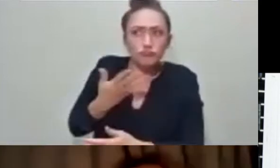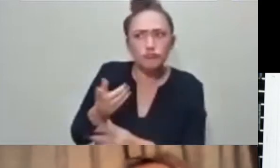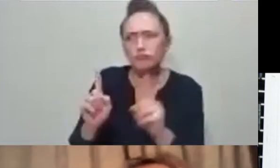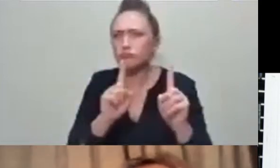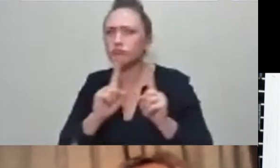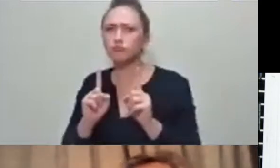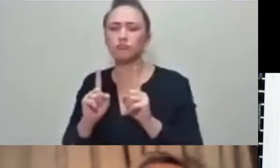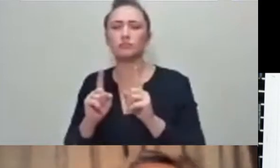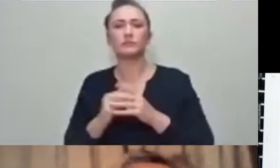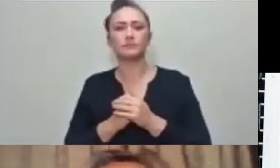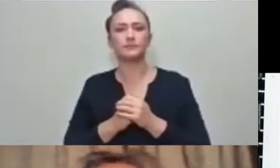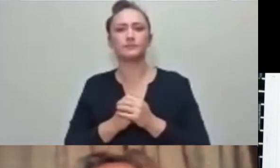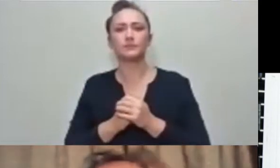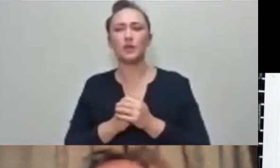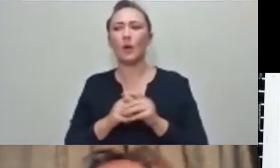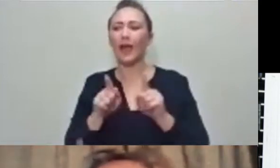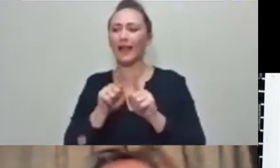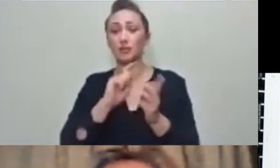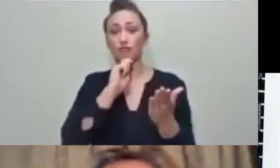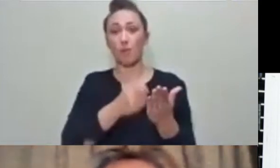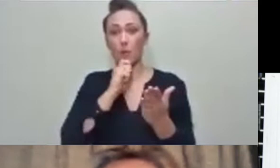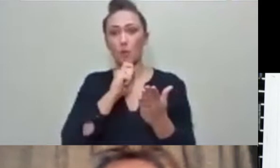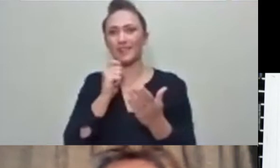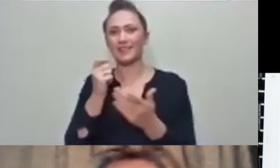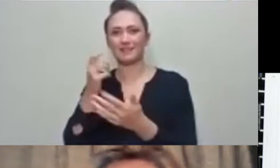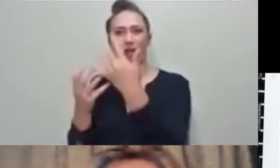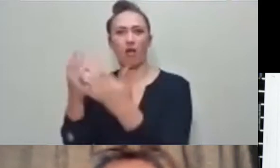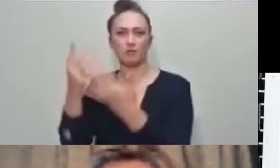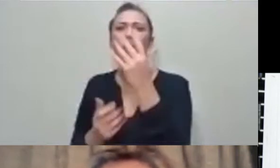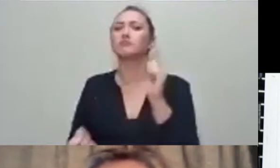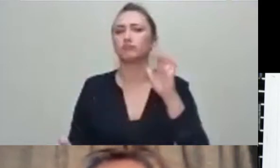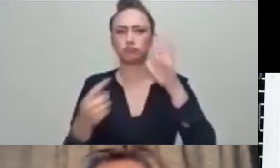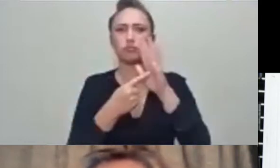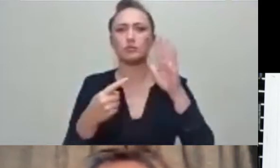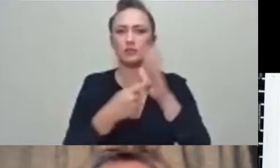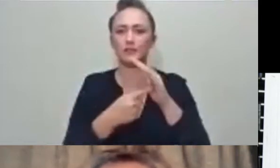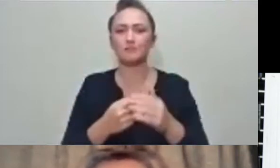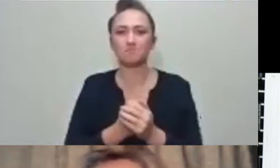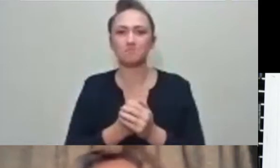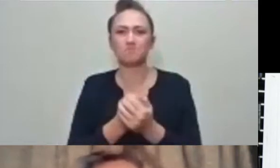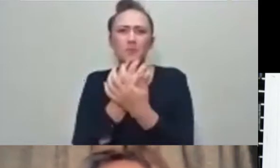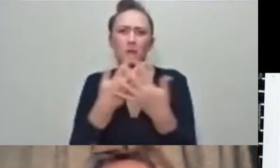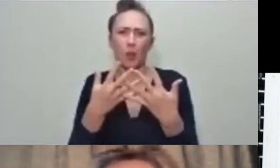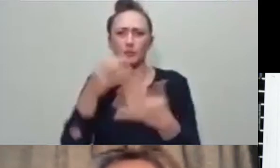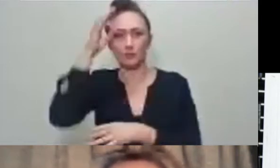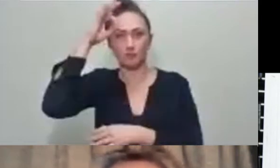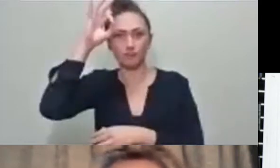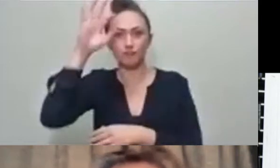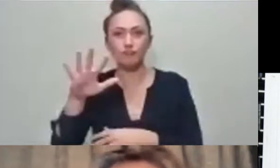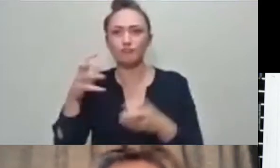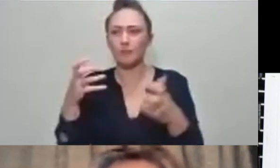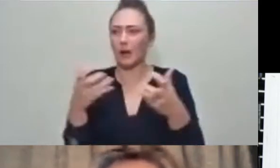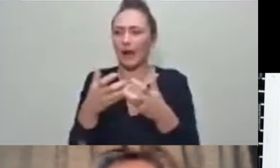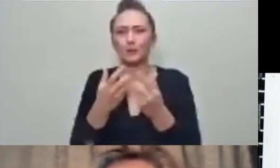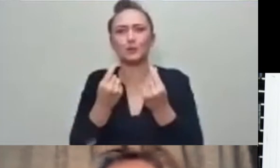So this is probably my recommendation if somebody was to have a go at doing what I've done.